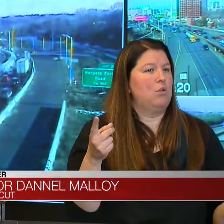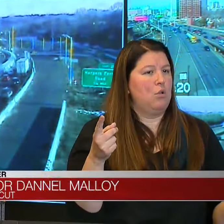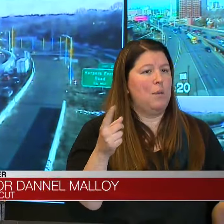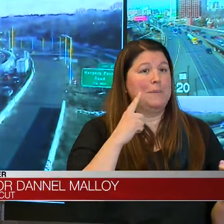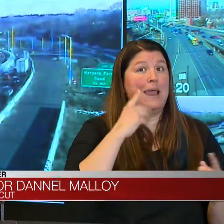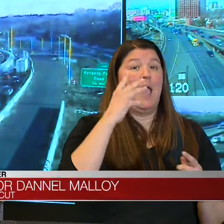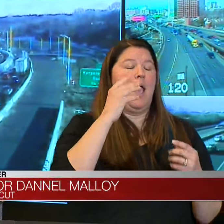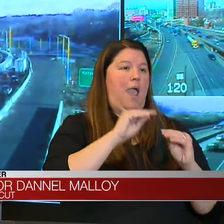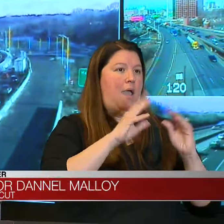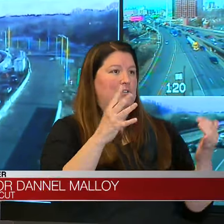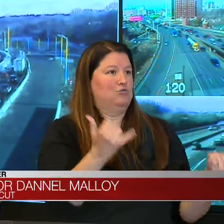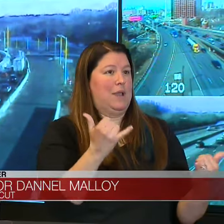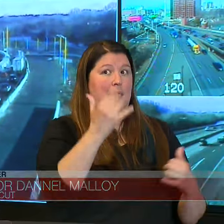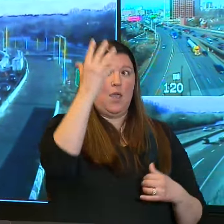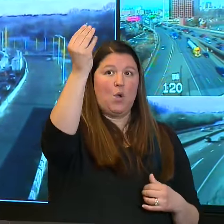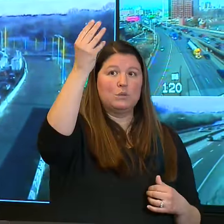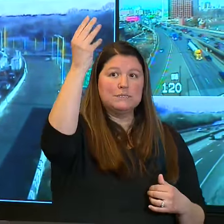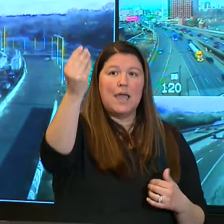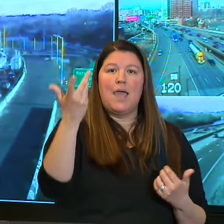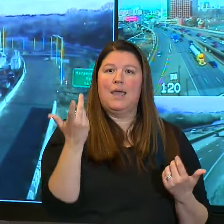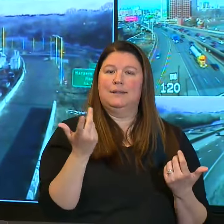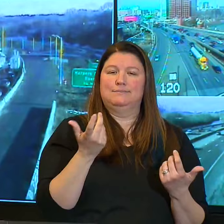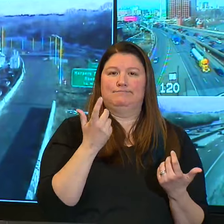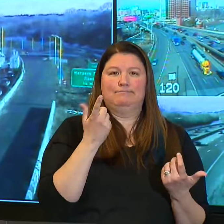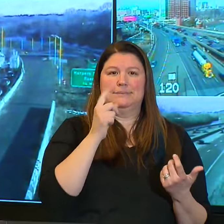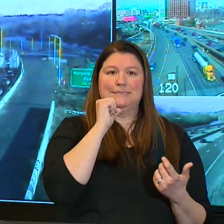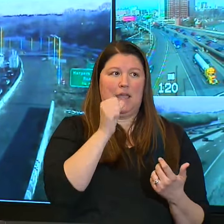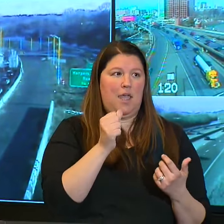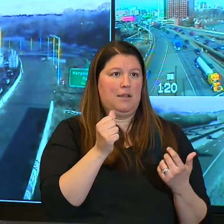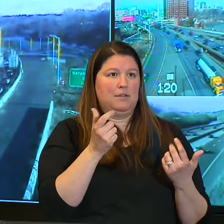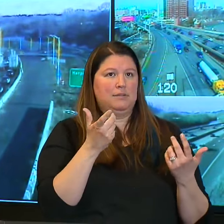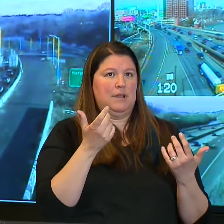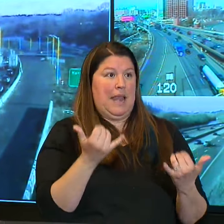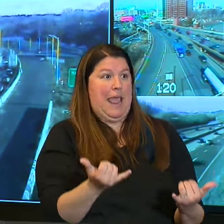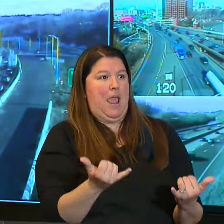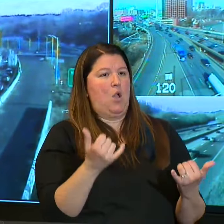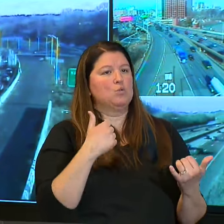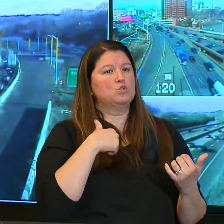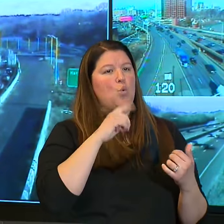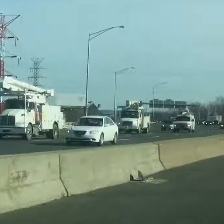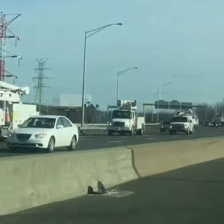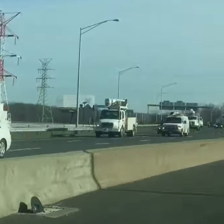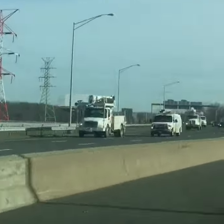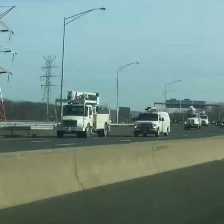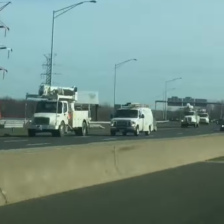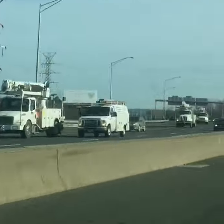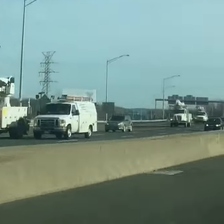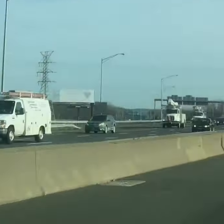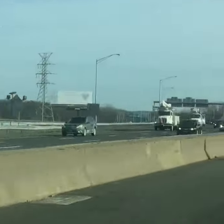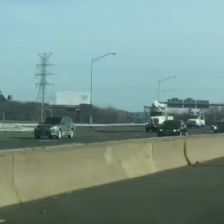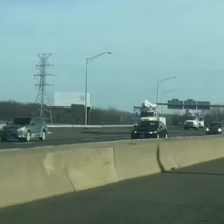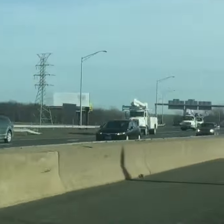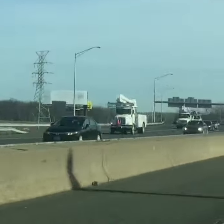WIDE ADDRESS THIS EVENING, HE ASKED PEOPLE TO KEEP IN MIND THE SILENT KILLER. BITE 1"IF YOU LOSE POWER AND ARE USING A